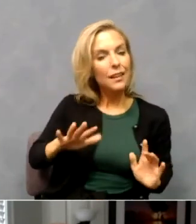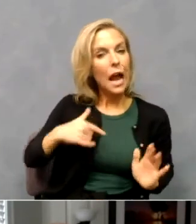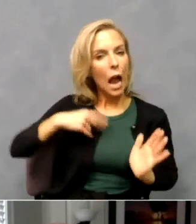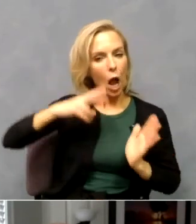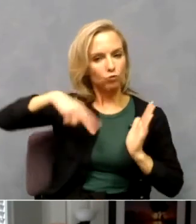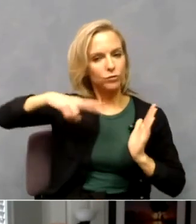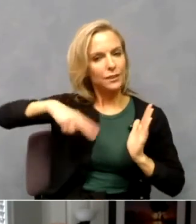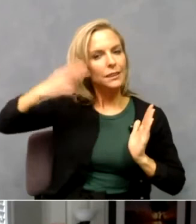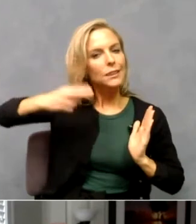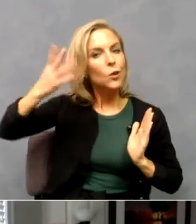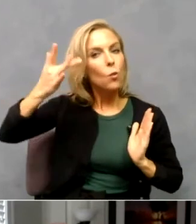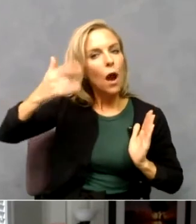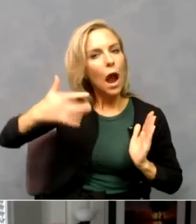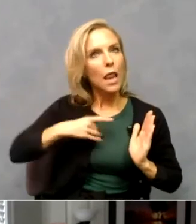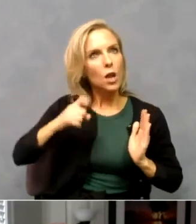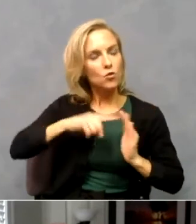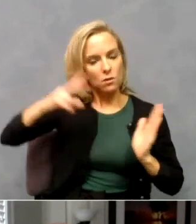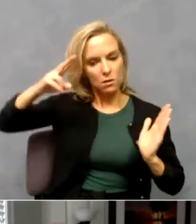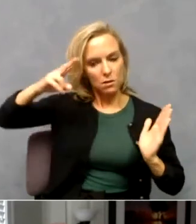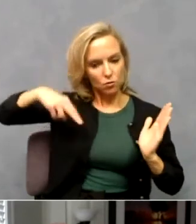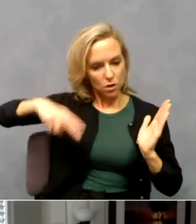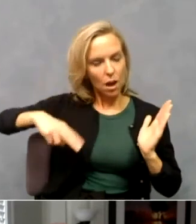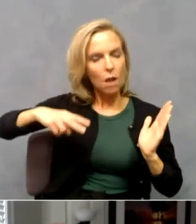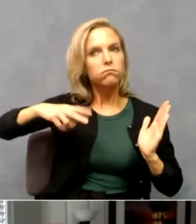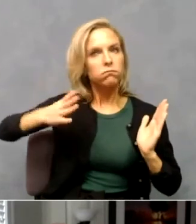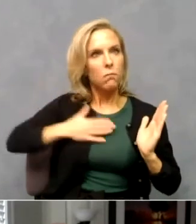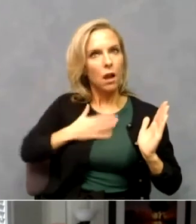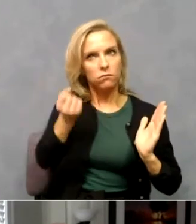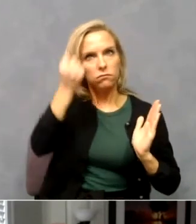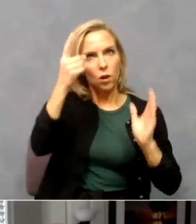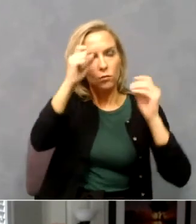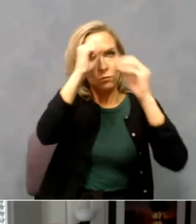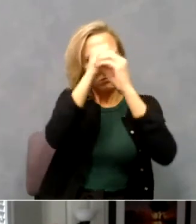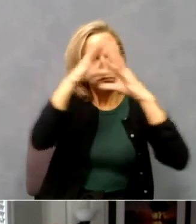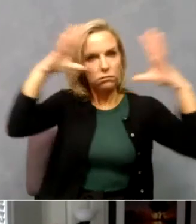things in perspective for me. So here's a big picture perspective. Never before